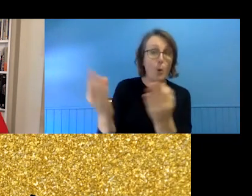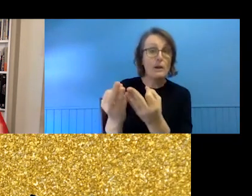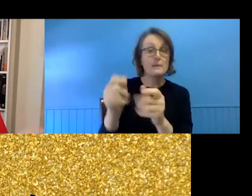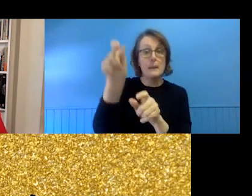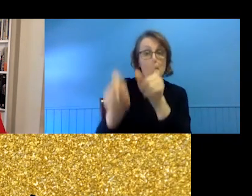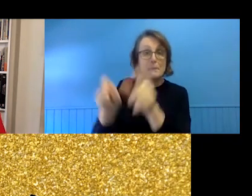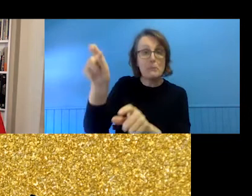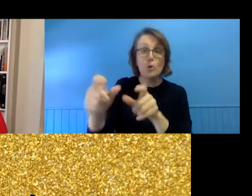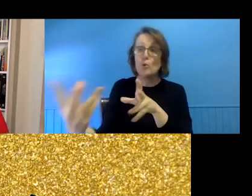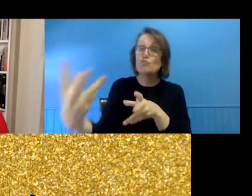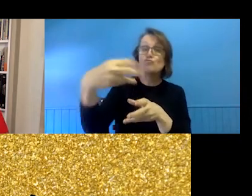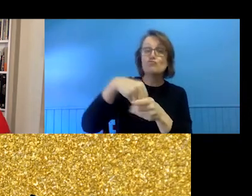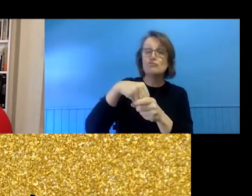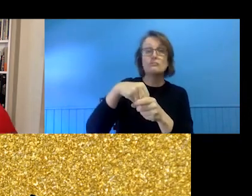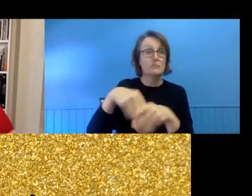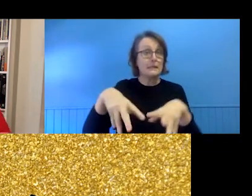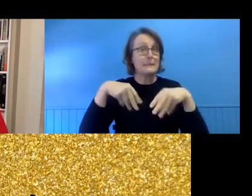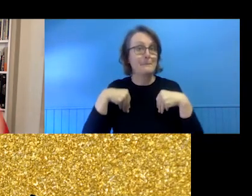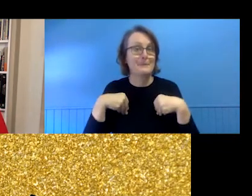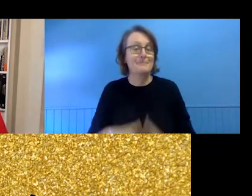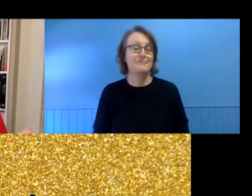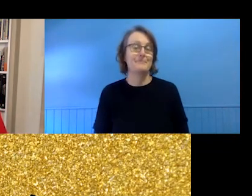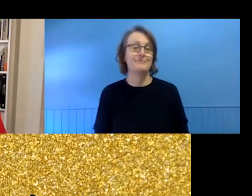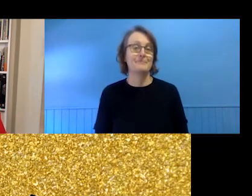engage with that offering. So for those of you are joining us as